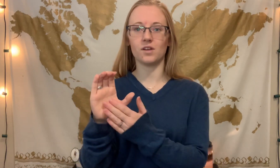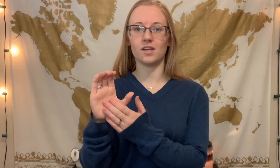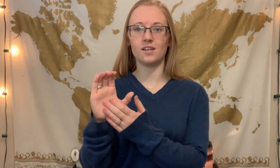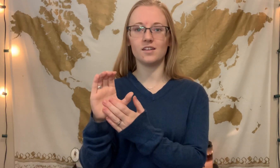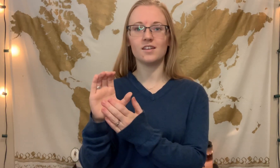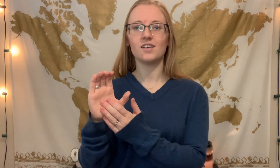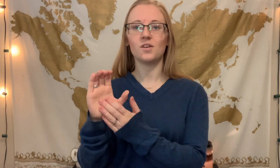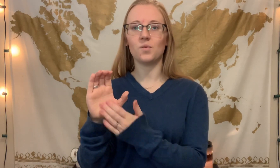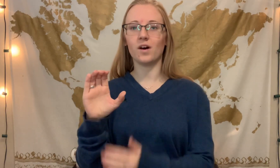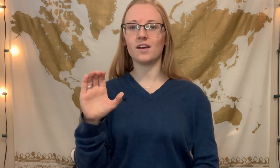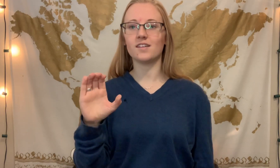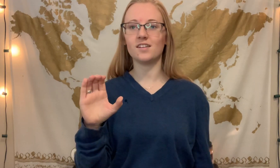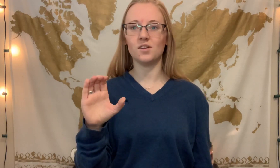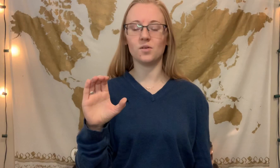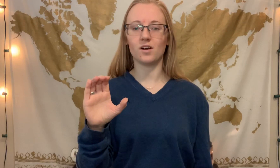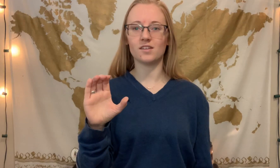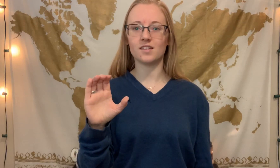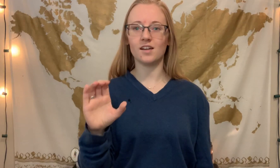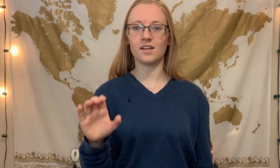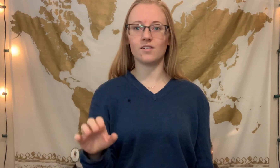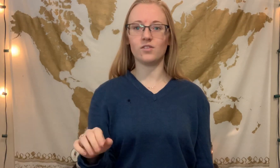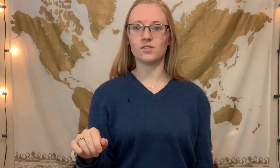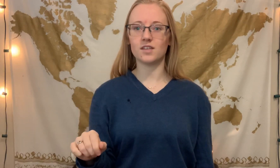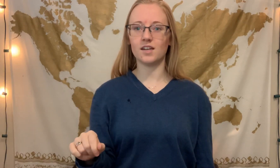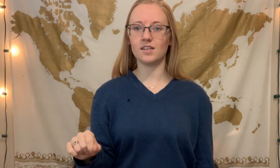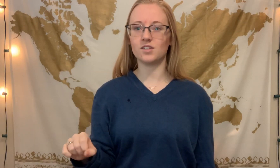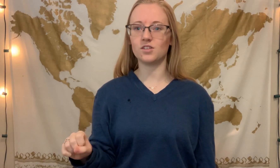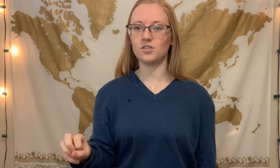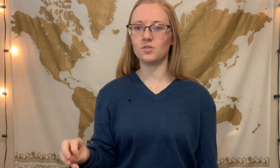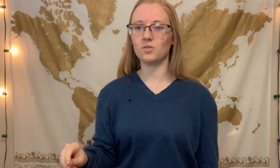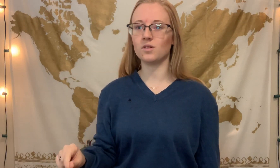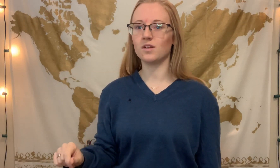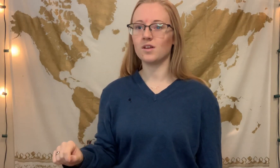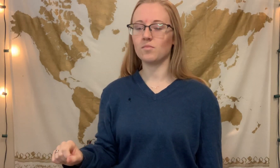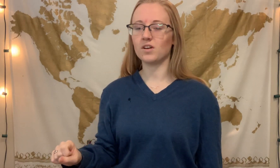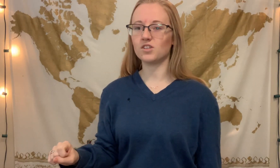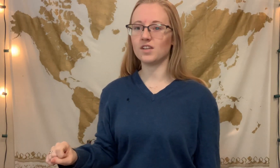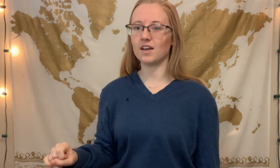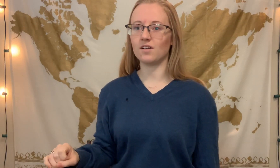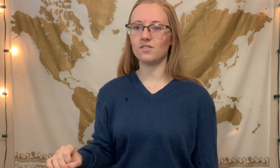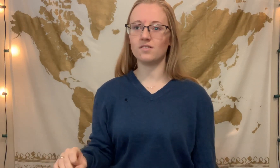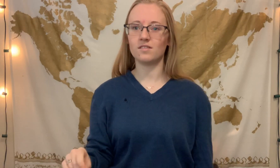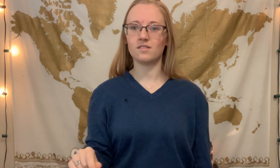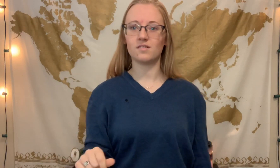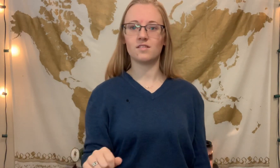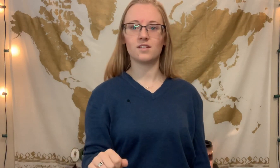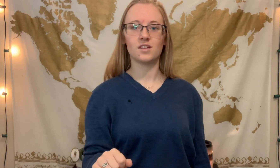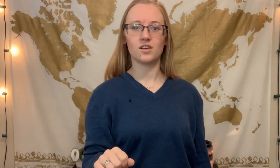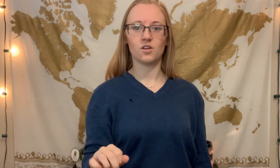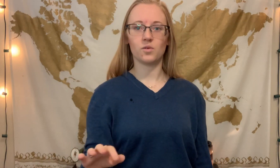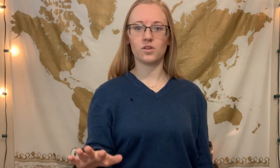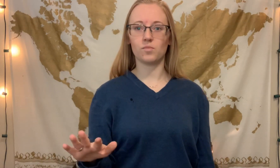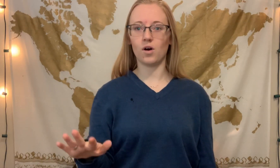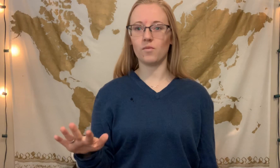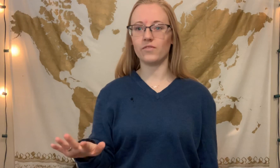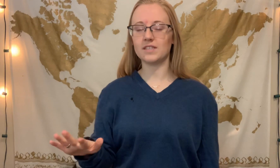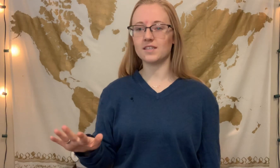read what you are signing. If you sign it too much down with your palm facing down